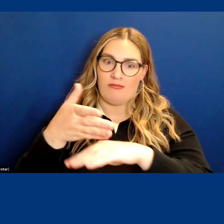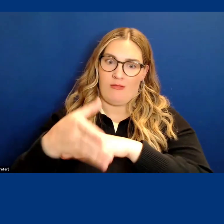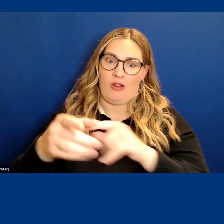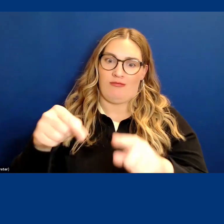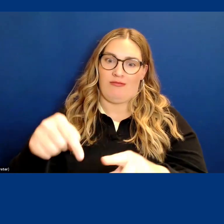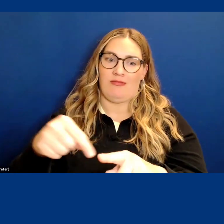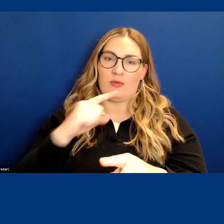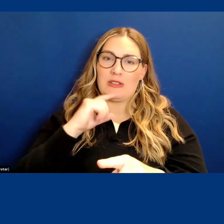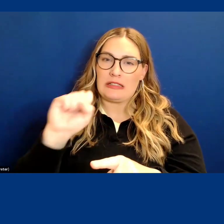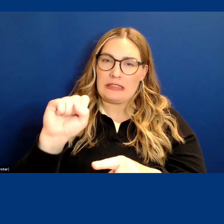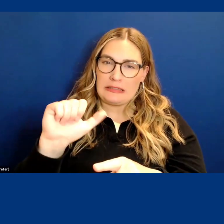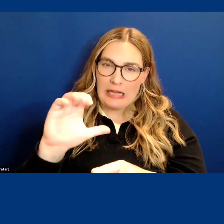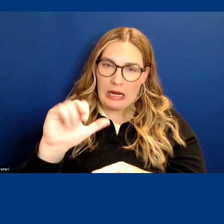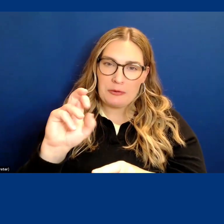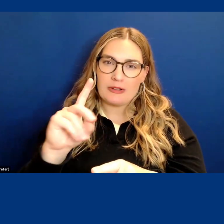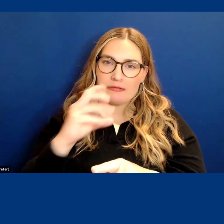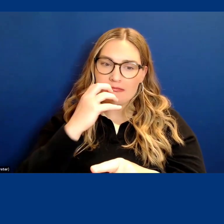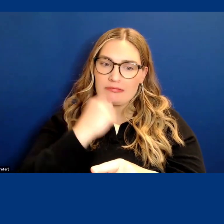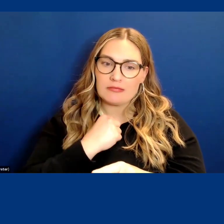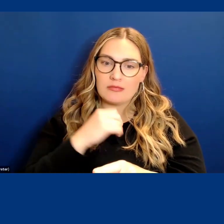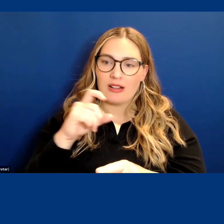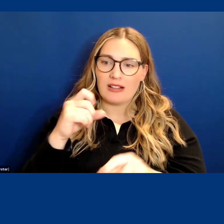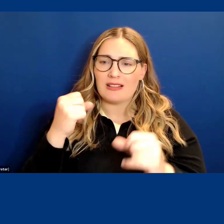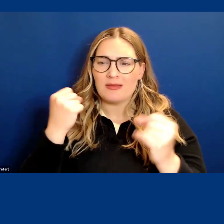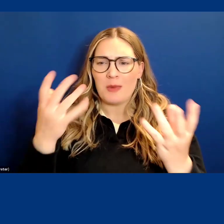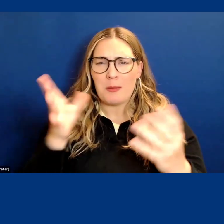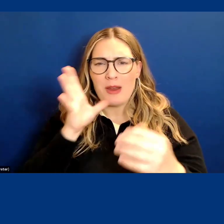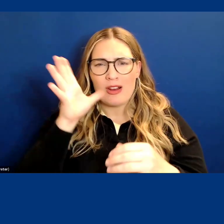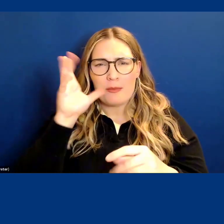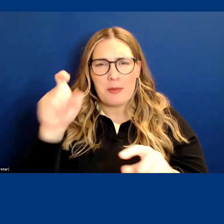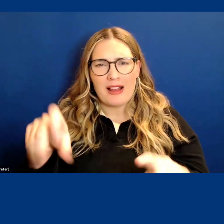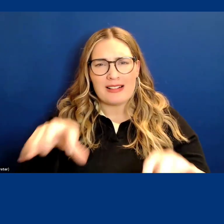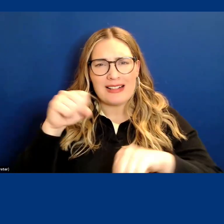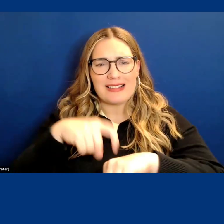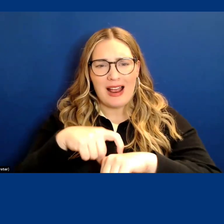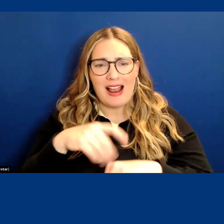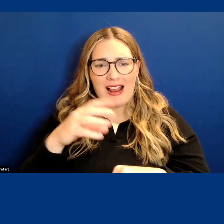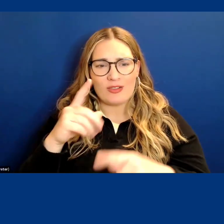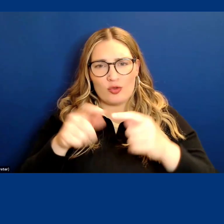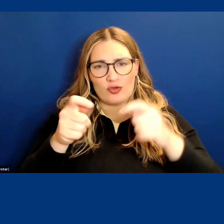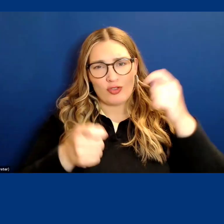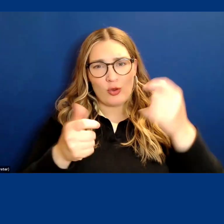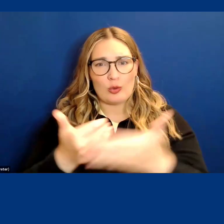time for parents to adjust to the new season. And so I continuously send messages or just inspiration